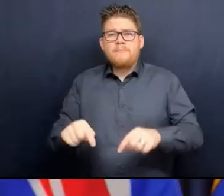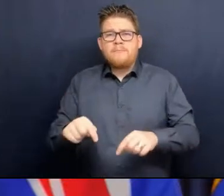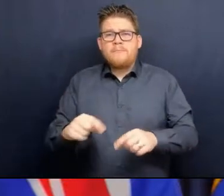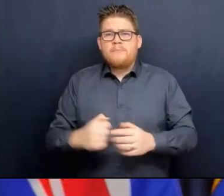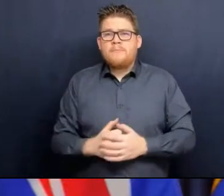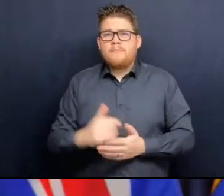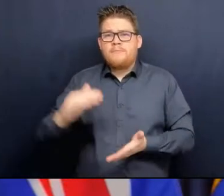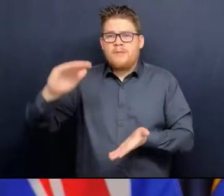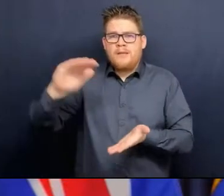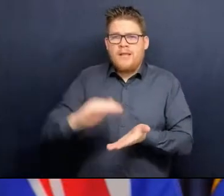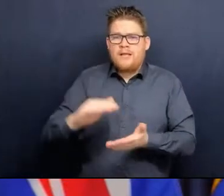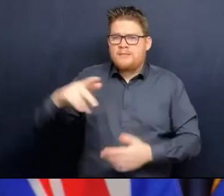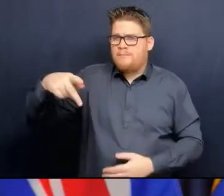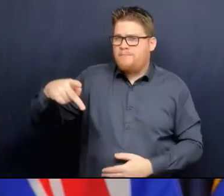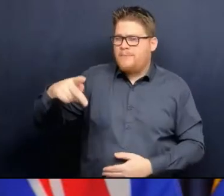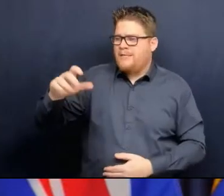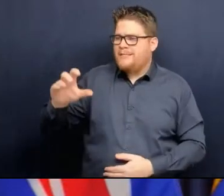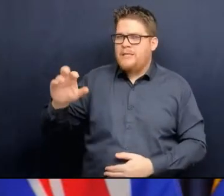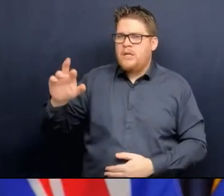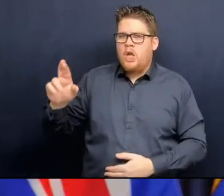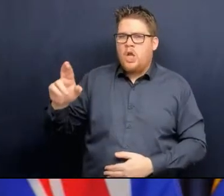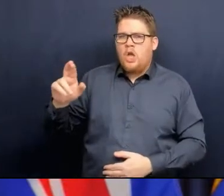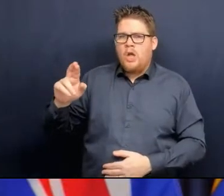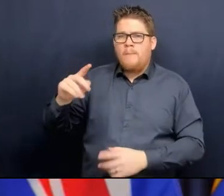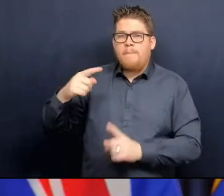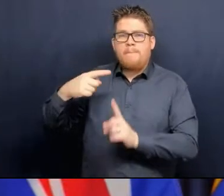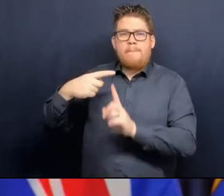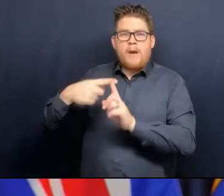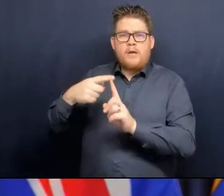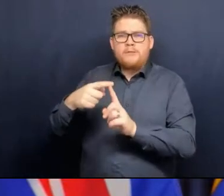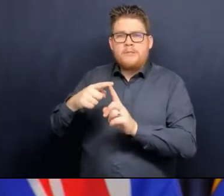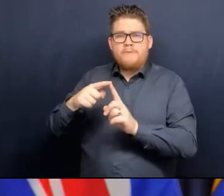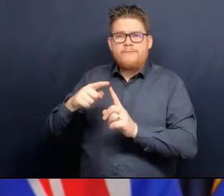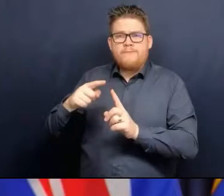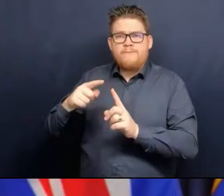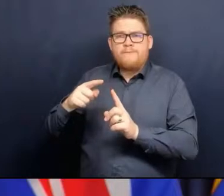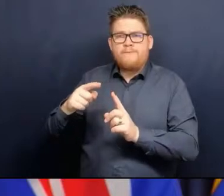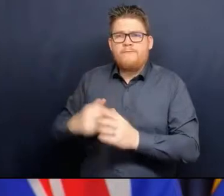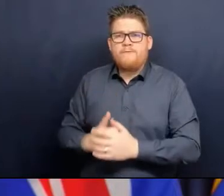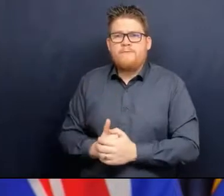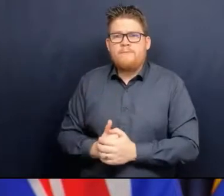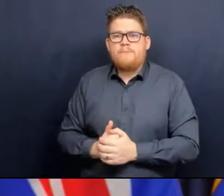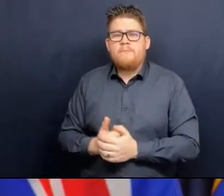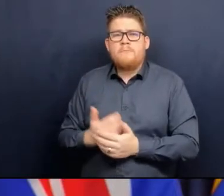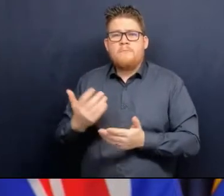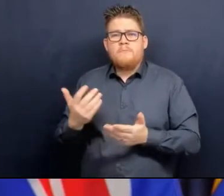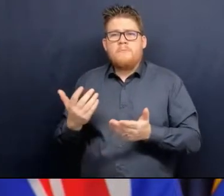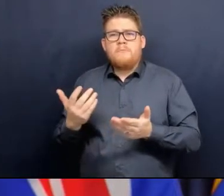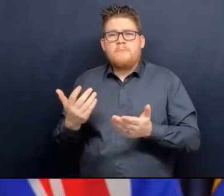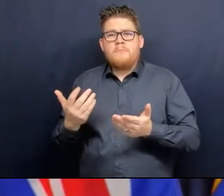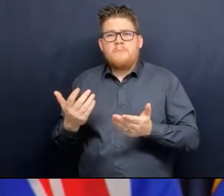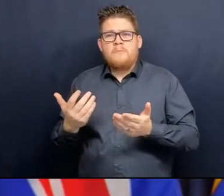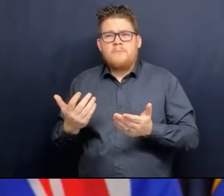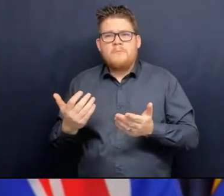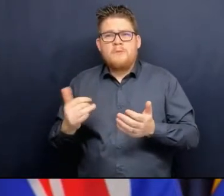was less PCR. Test positive cases, and that's certainly been the case since the end of